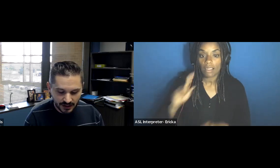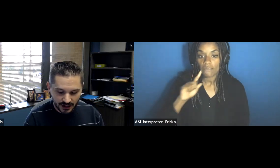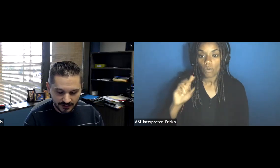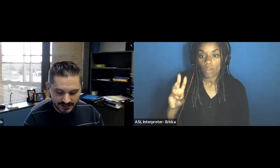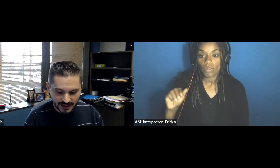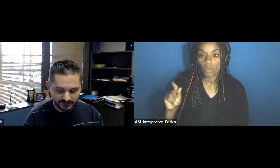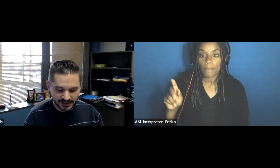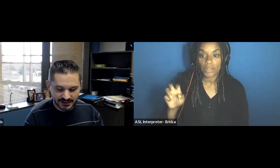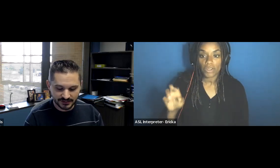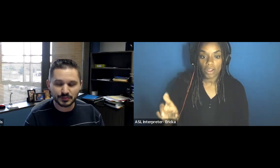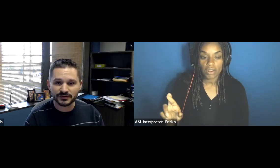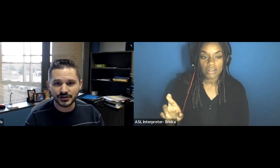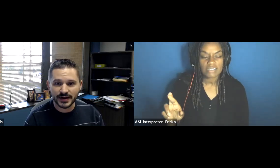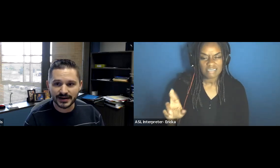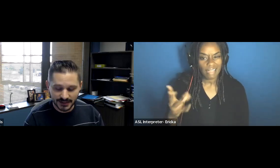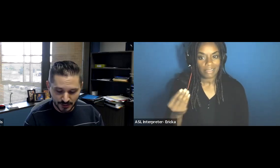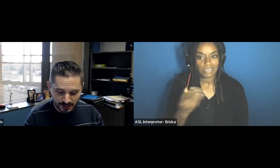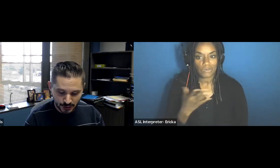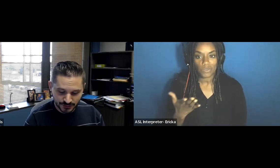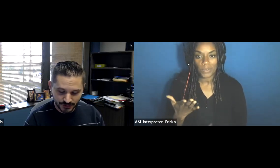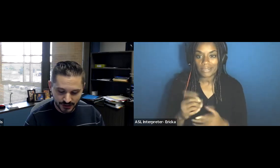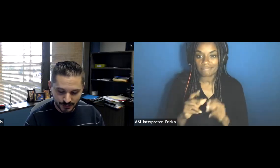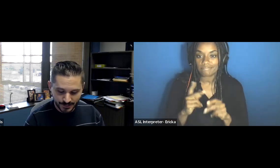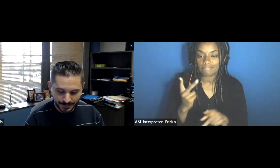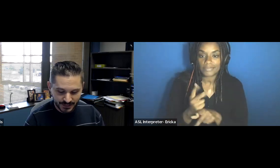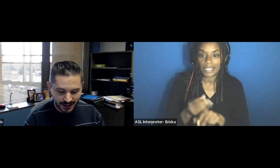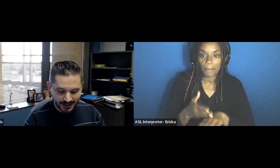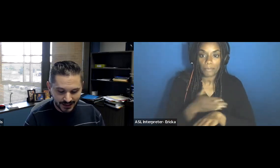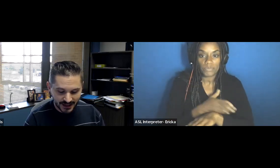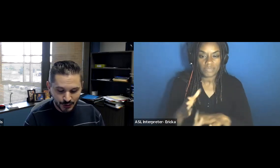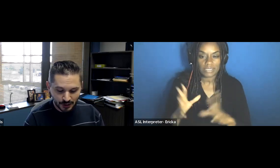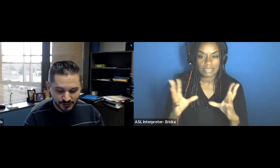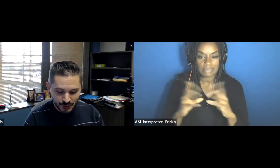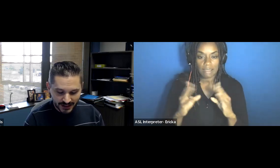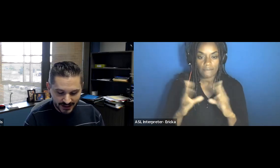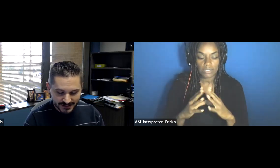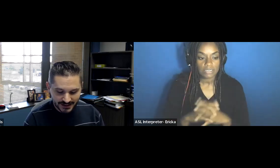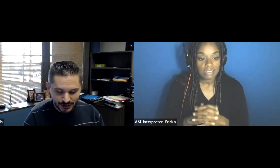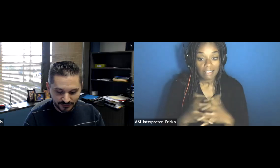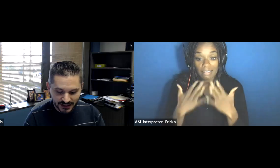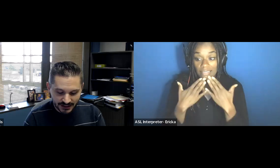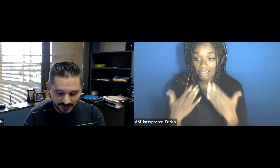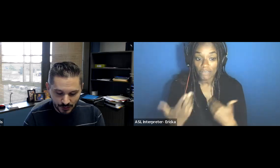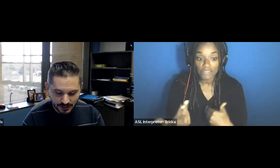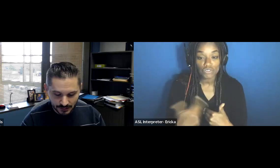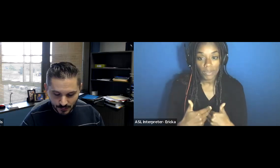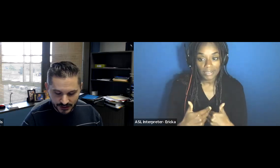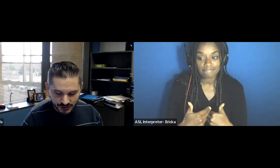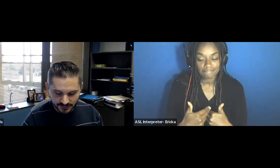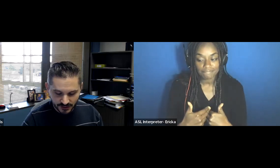At the end of the session today, please take time to complete the evaluation when the webinar closes.